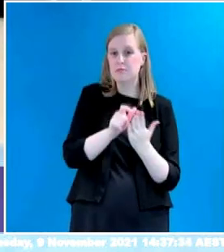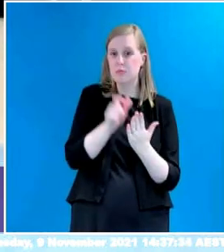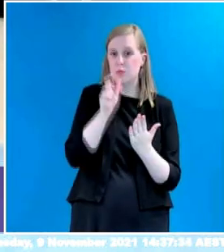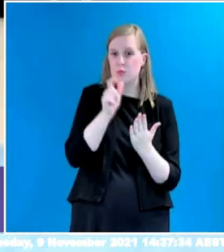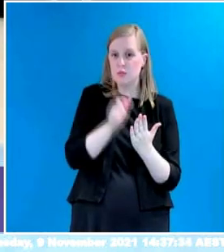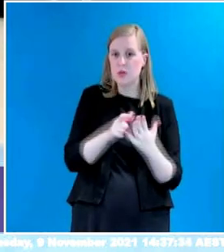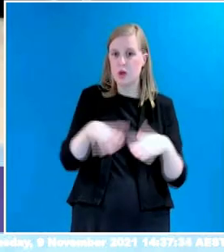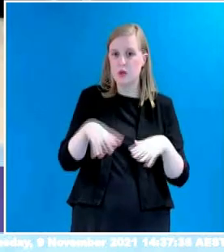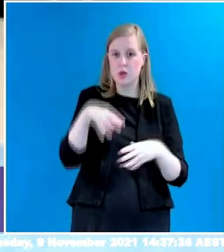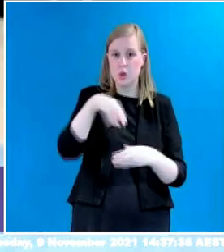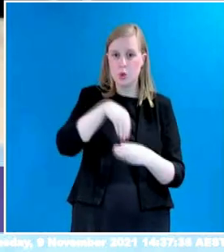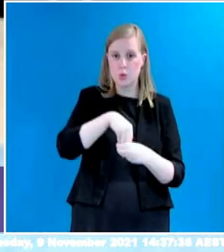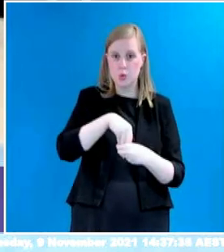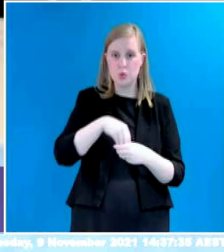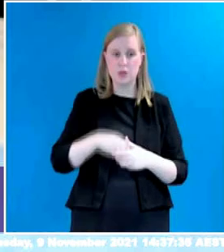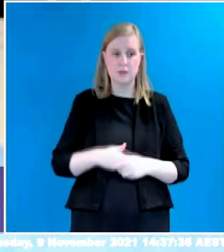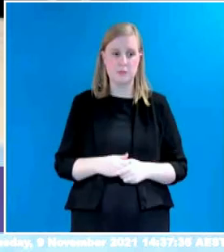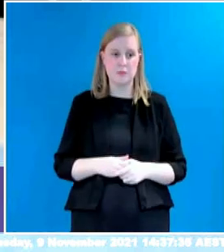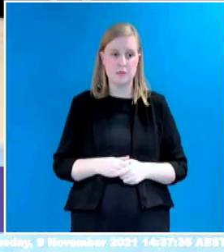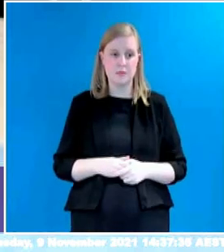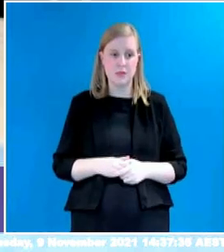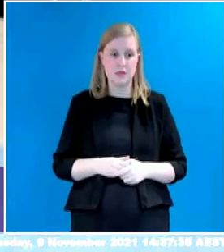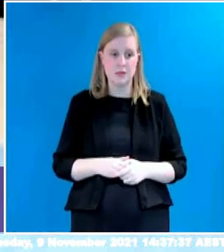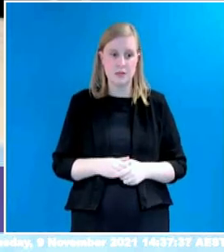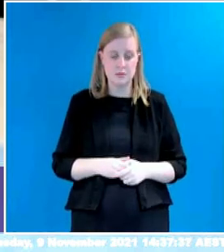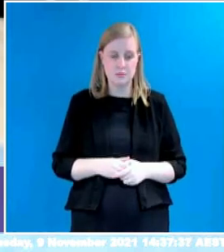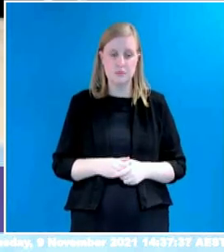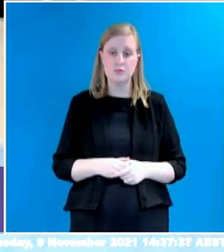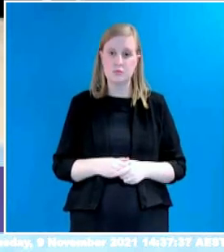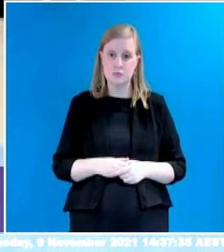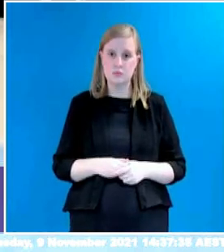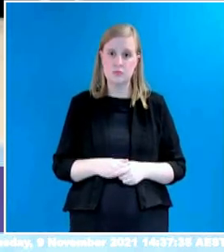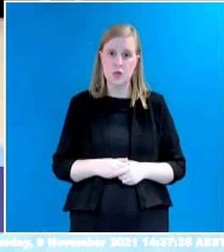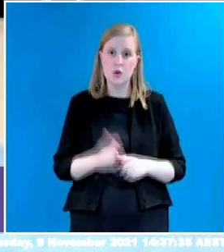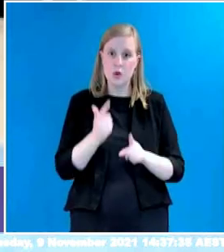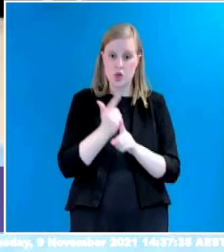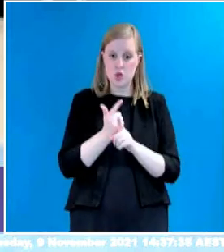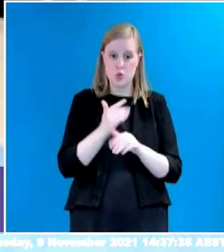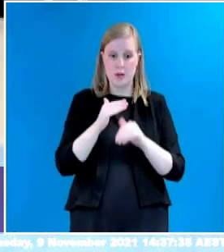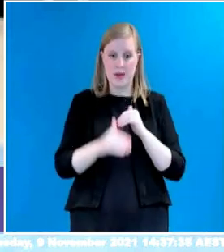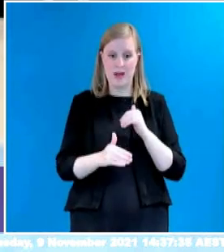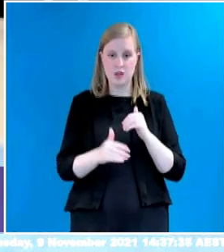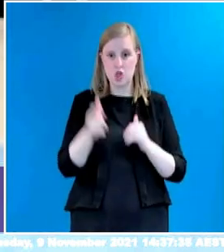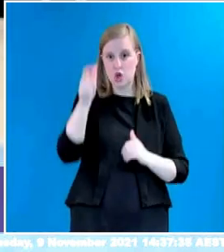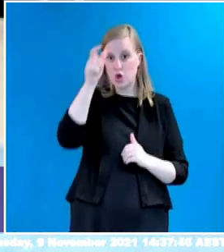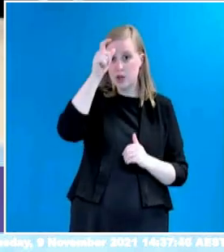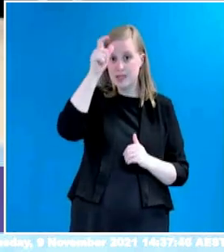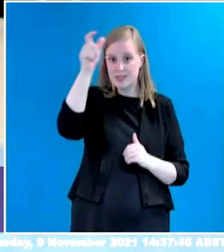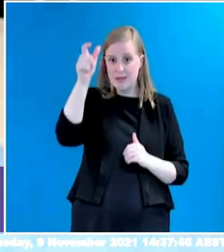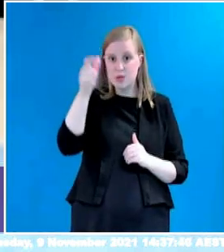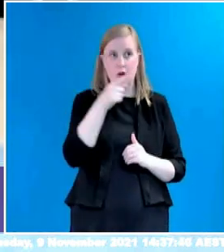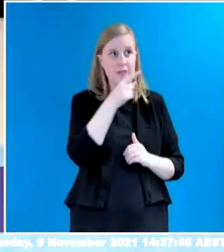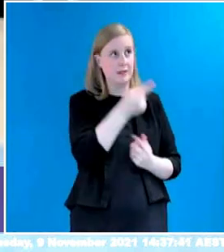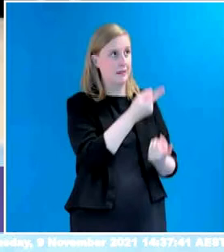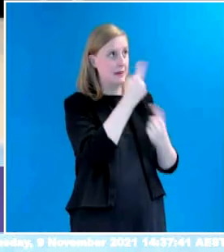We can talk about the concept of the margin of appreciation and those kinds of things, but we are trying to hew, and we need to constitutionally hew very